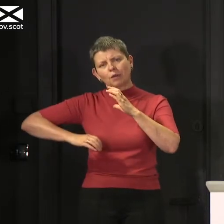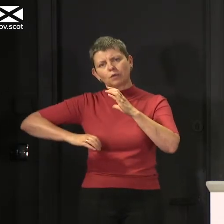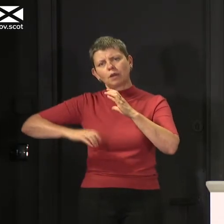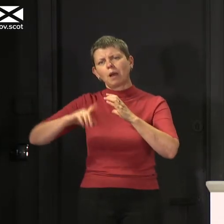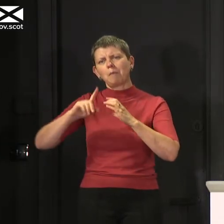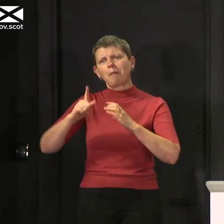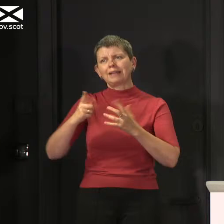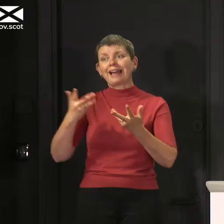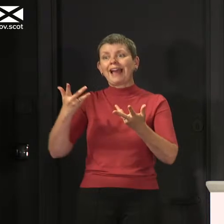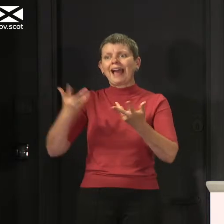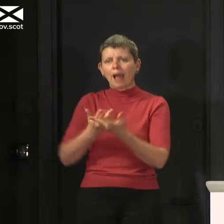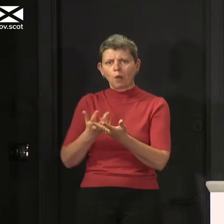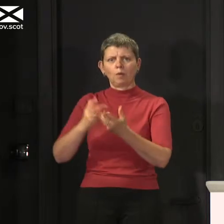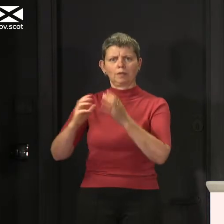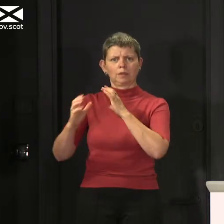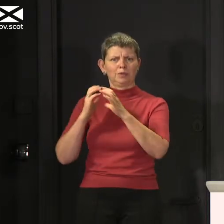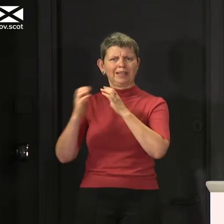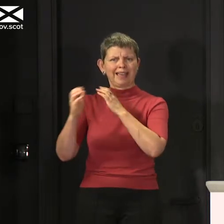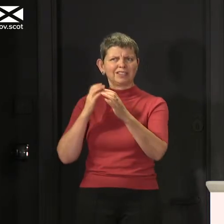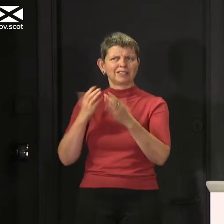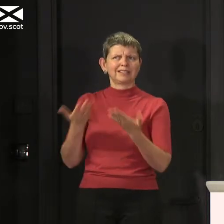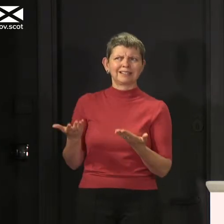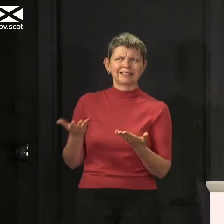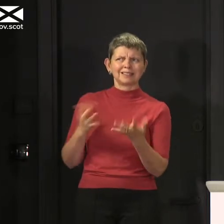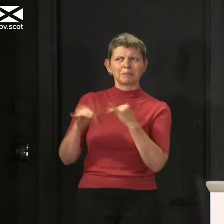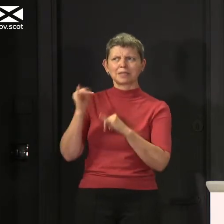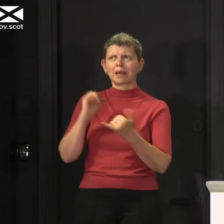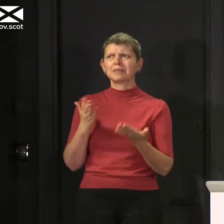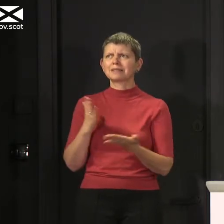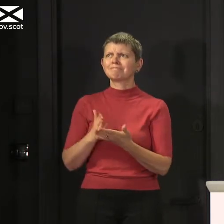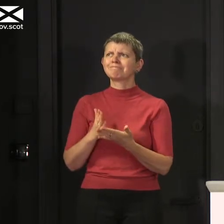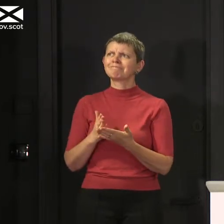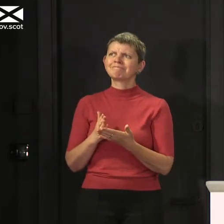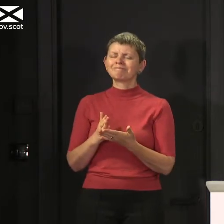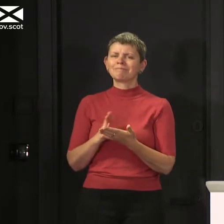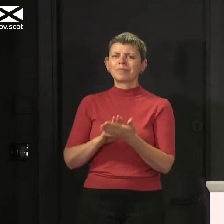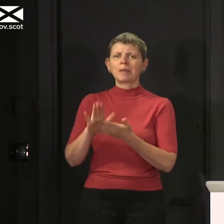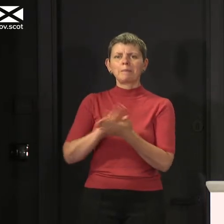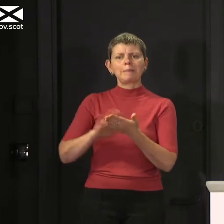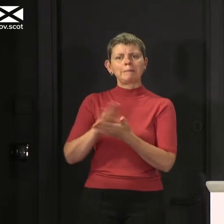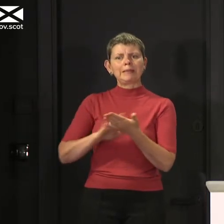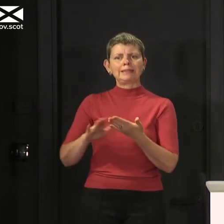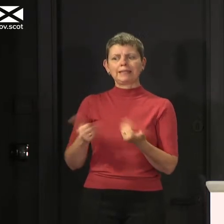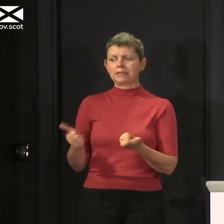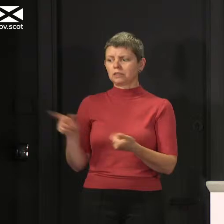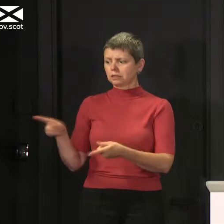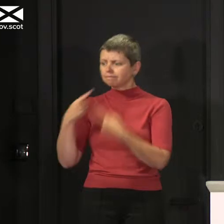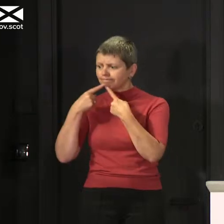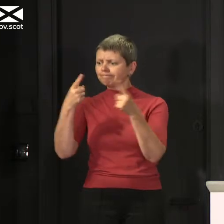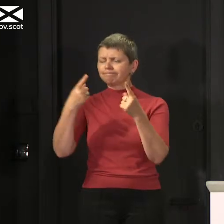that communication does not sometimes enable it to be as meaningful and as conducive to